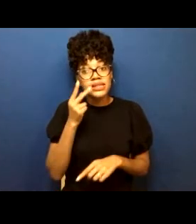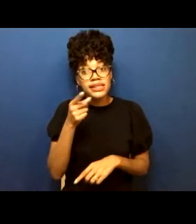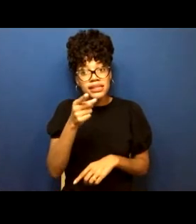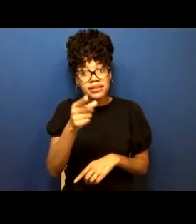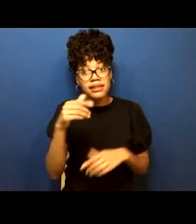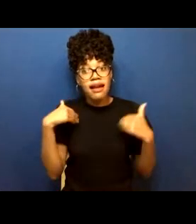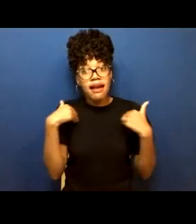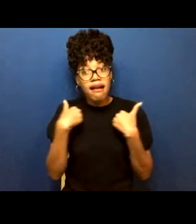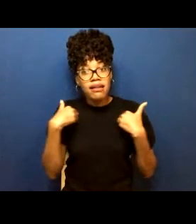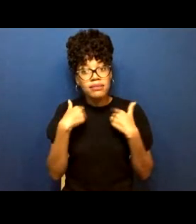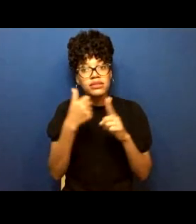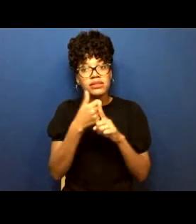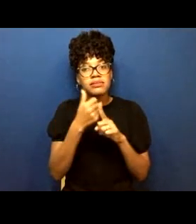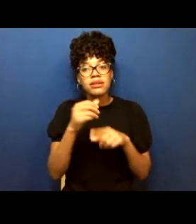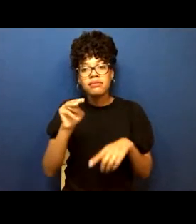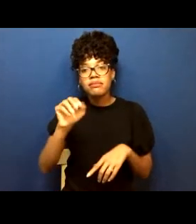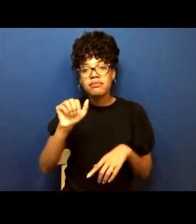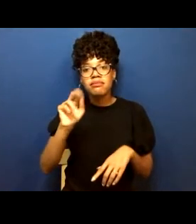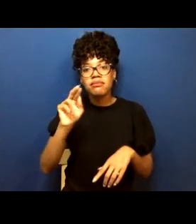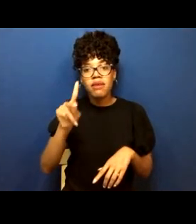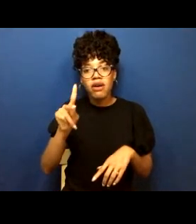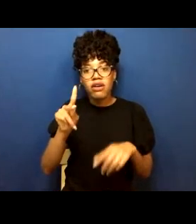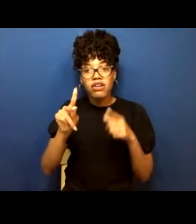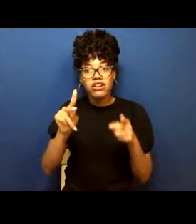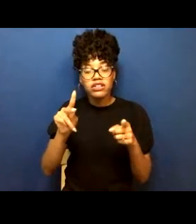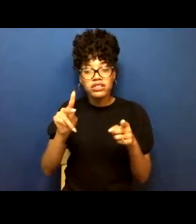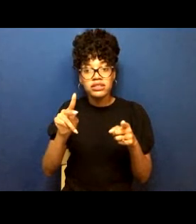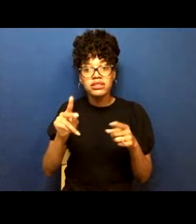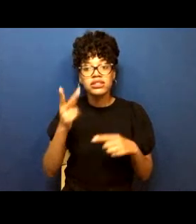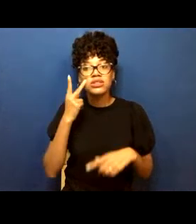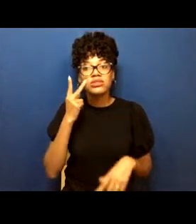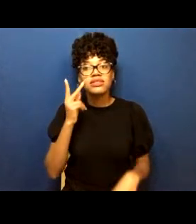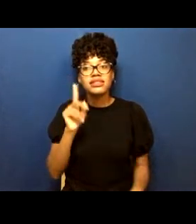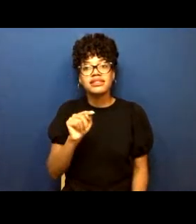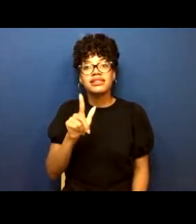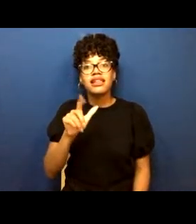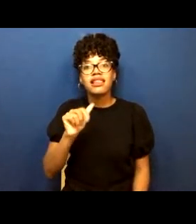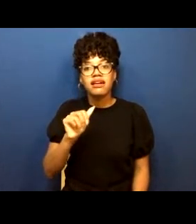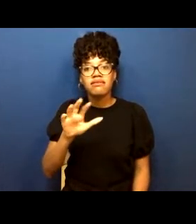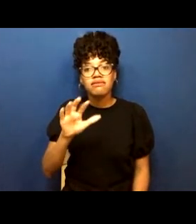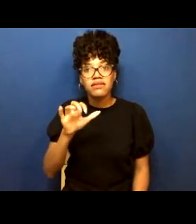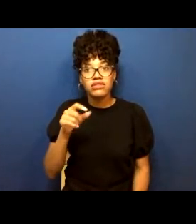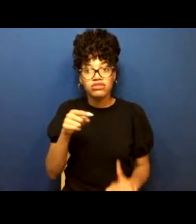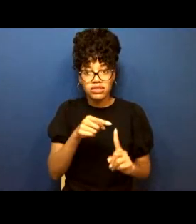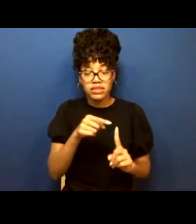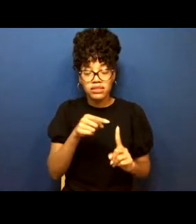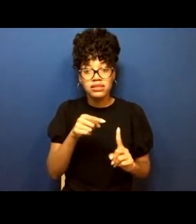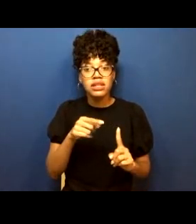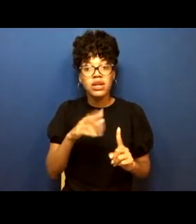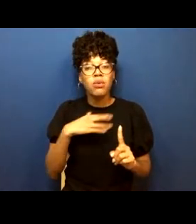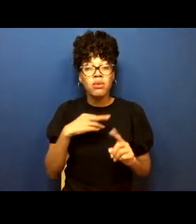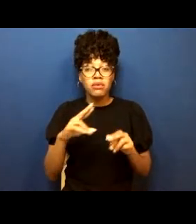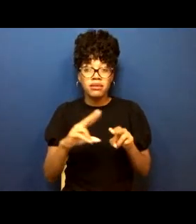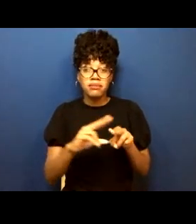So you can see Tilda 100 there. And the benefit of marking animals is that we can observe them throughout their lifetime.